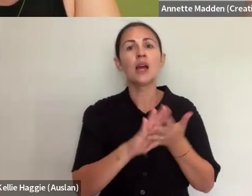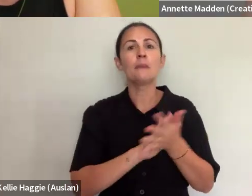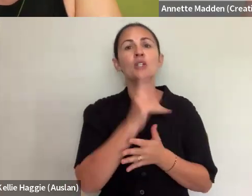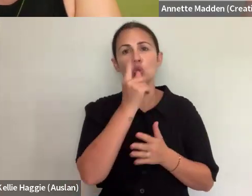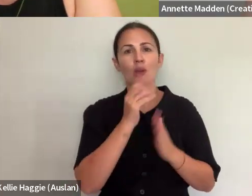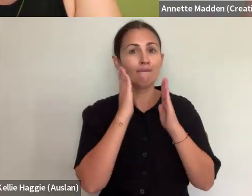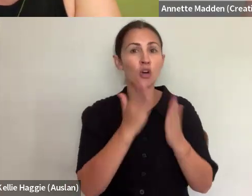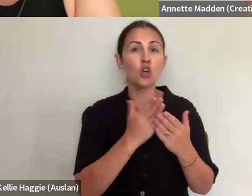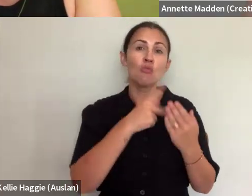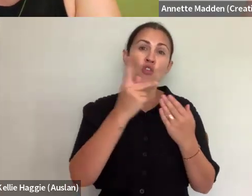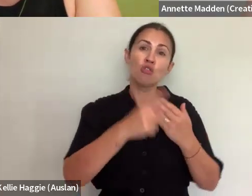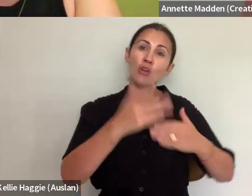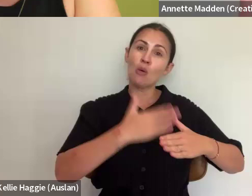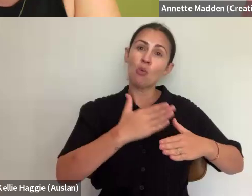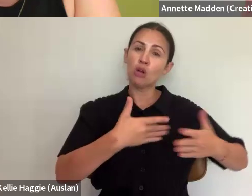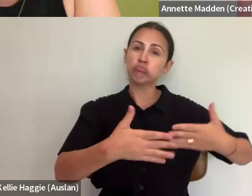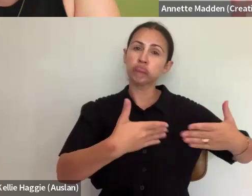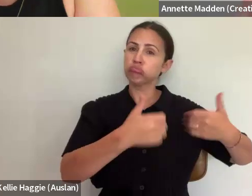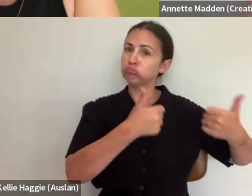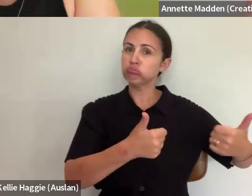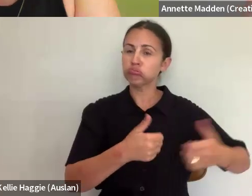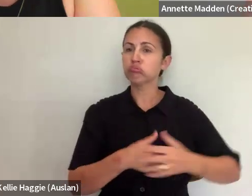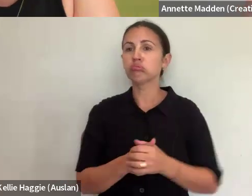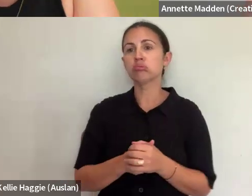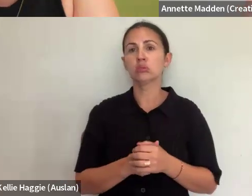for small to medium organisations and micro organisations